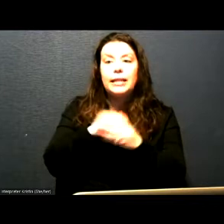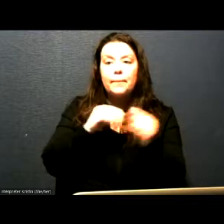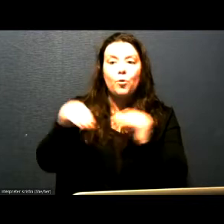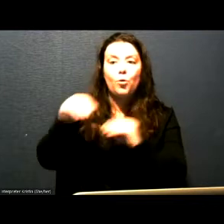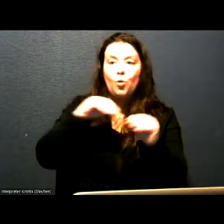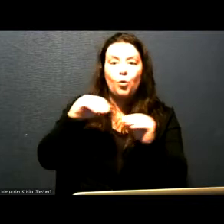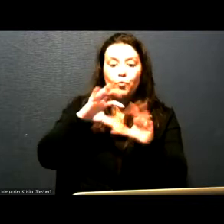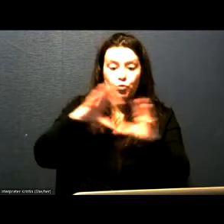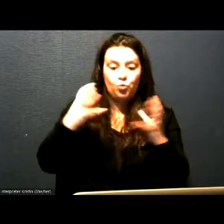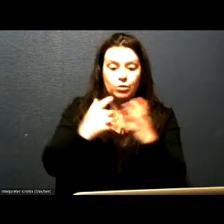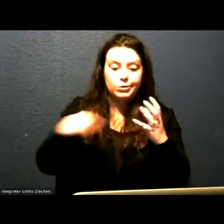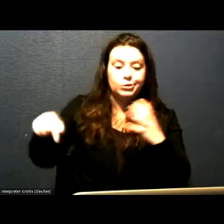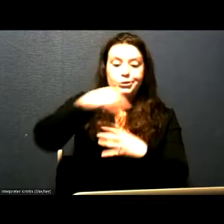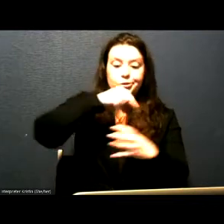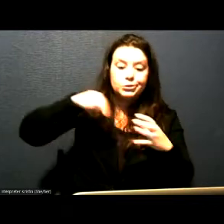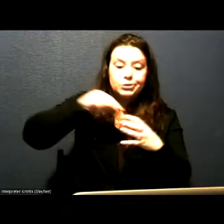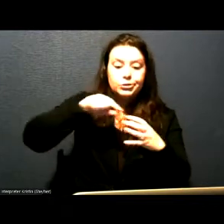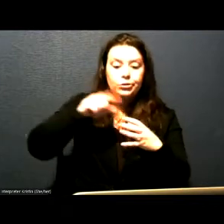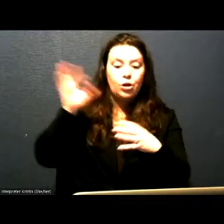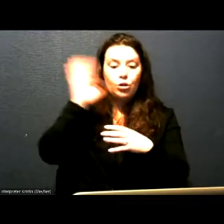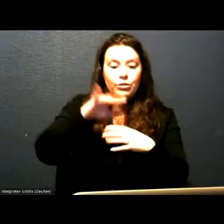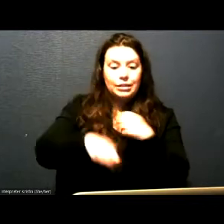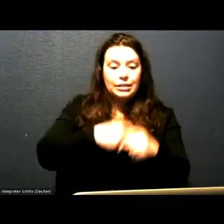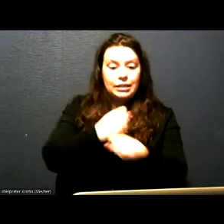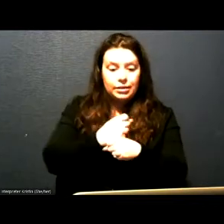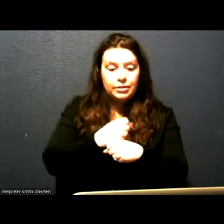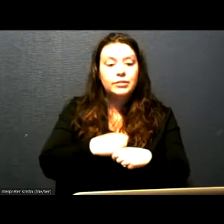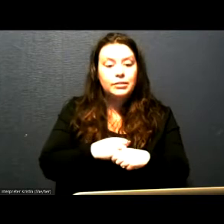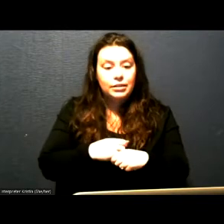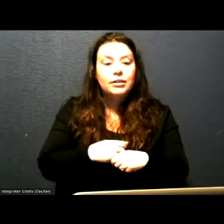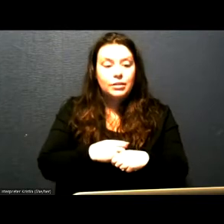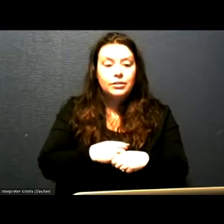year, and I love whales too, but birds are the record setters. They're the champions. They make the longest migrations